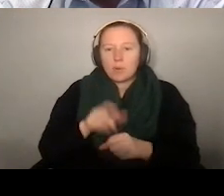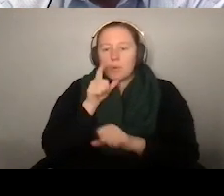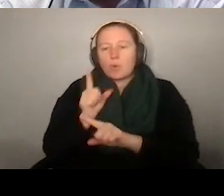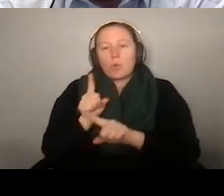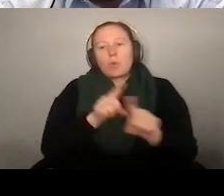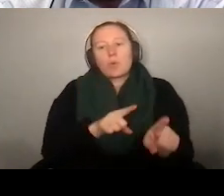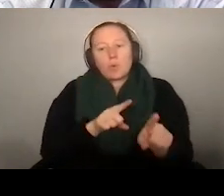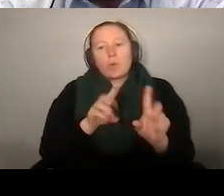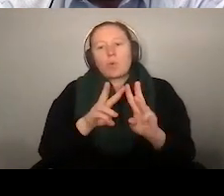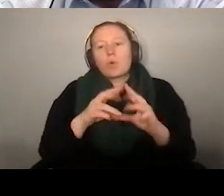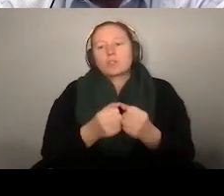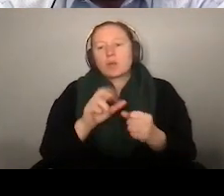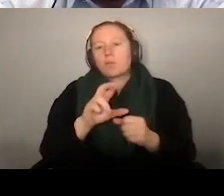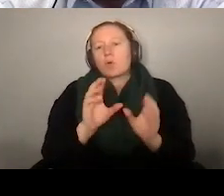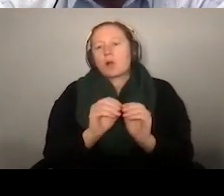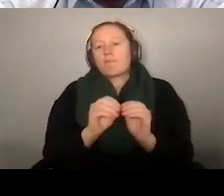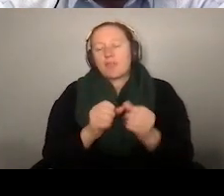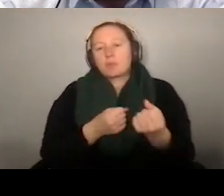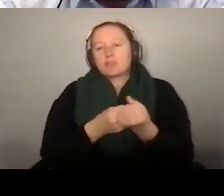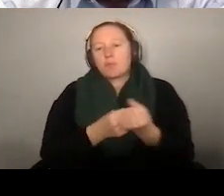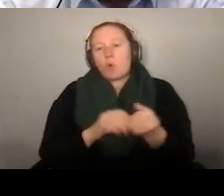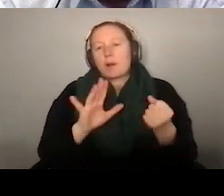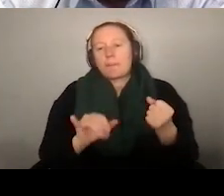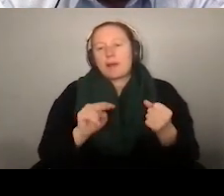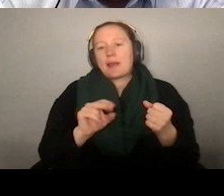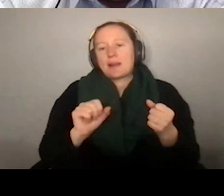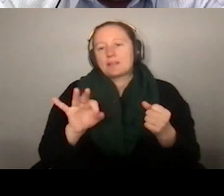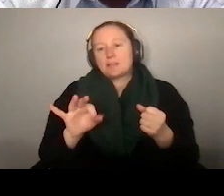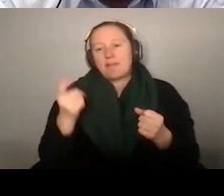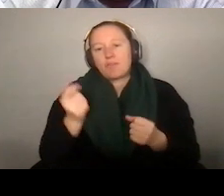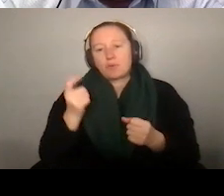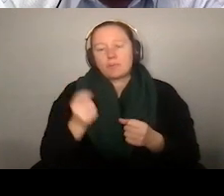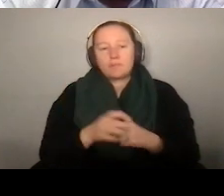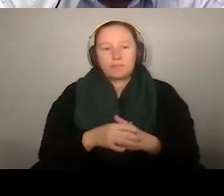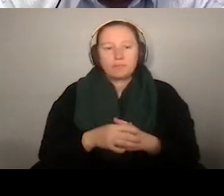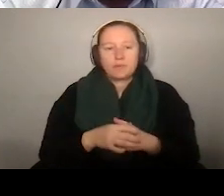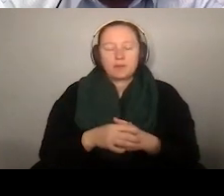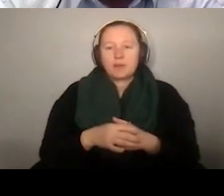or conference that was supported by the NSF grant. Interest earned on advances of